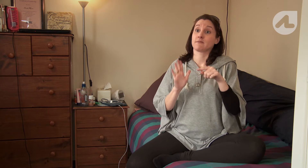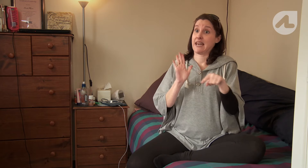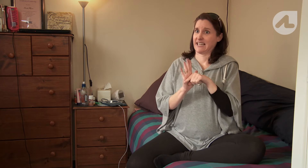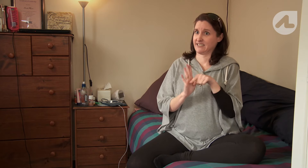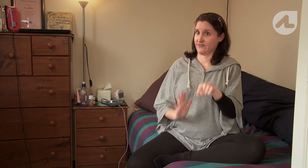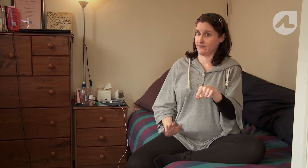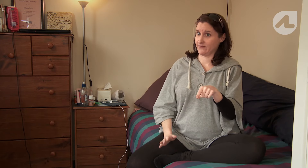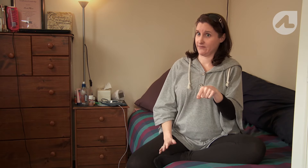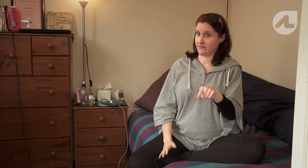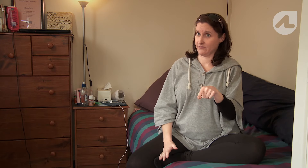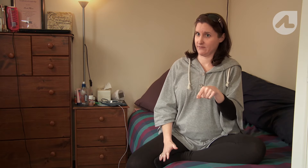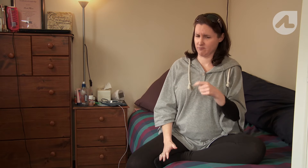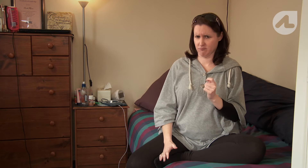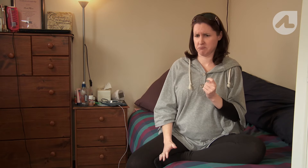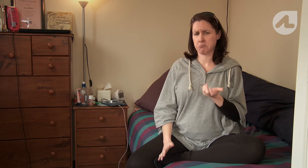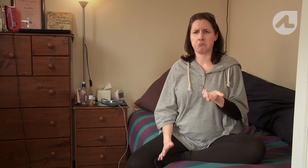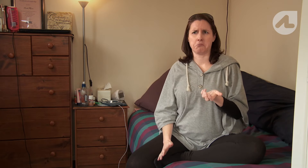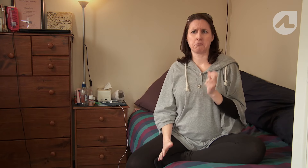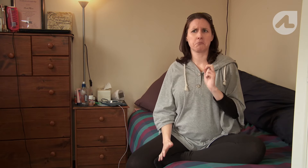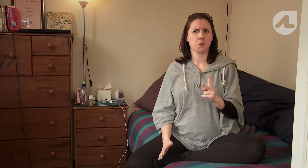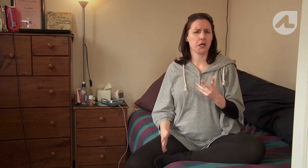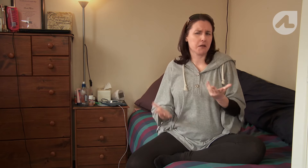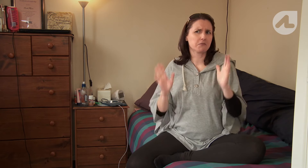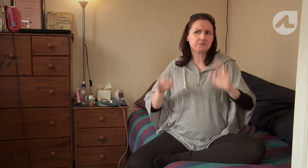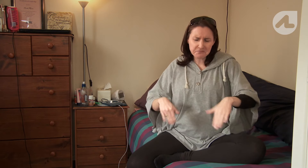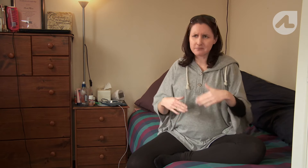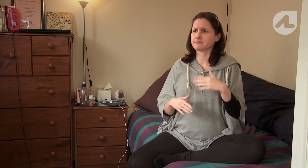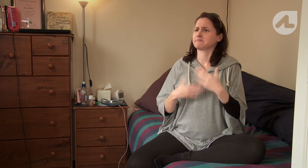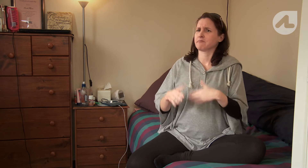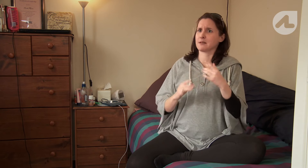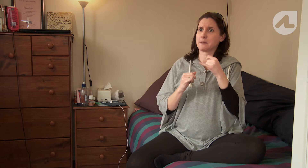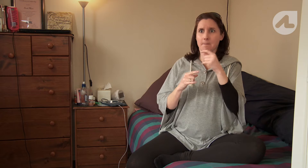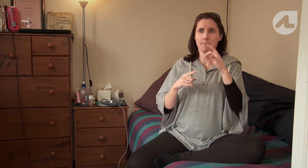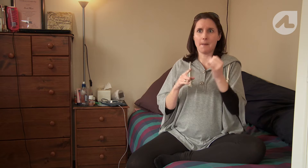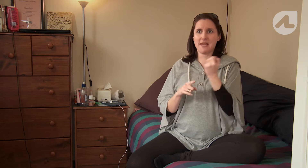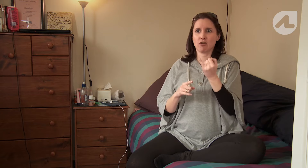and anyway I bought the test and it was negative.